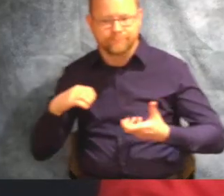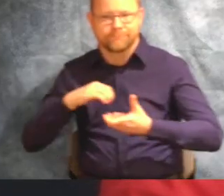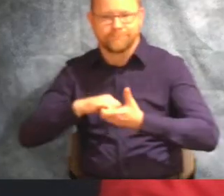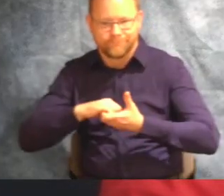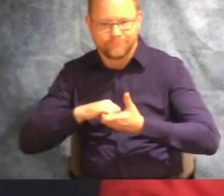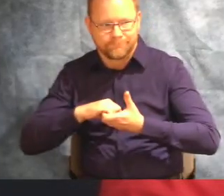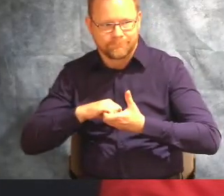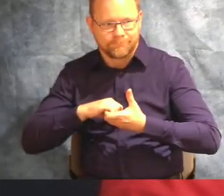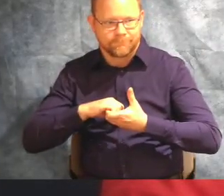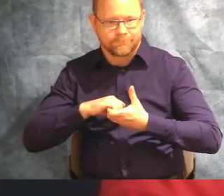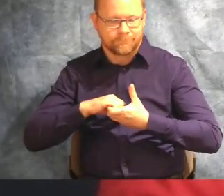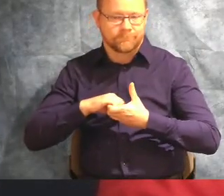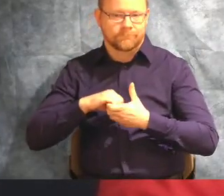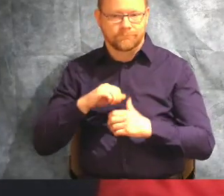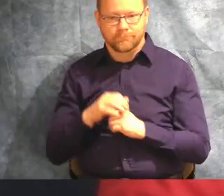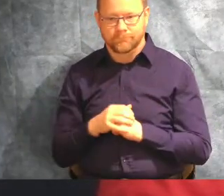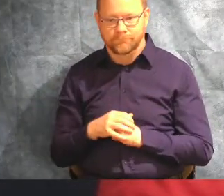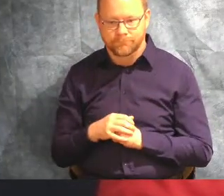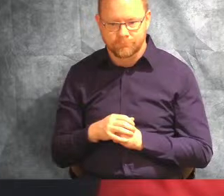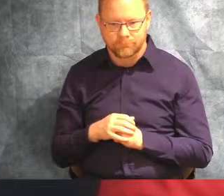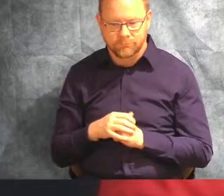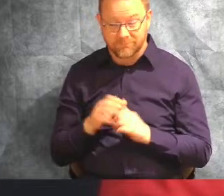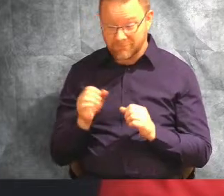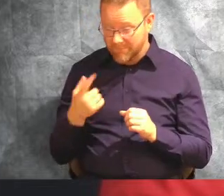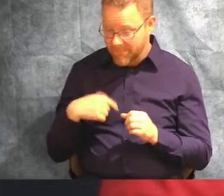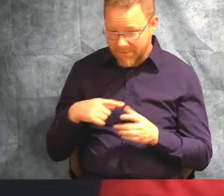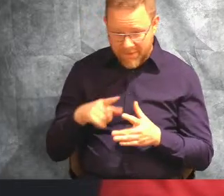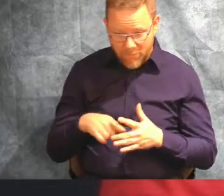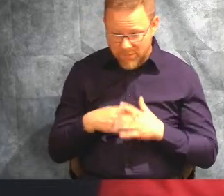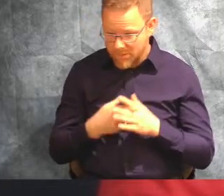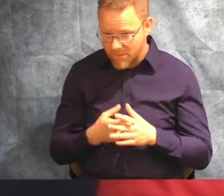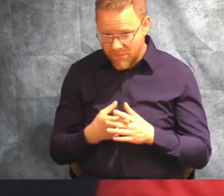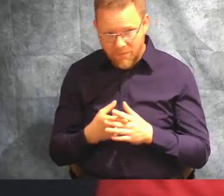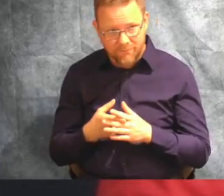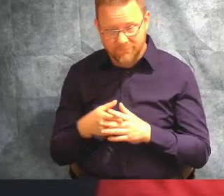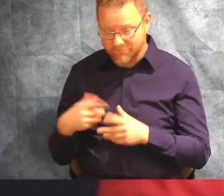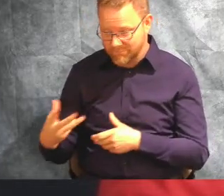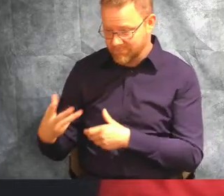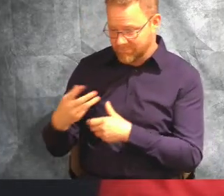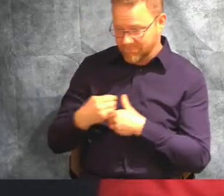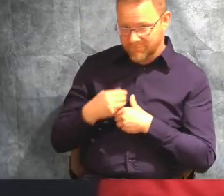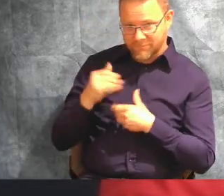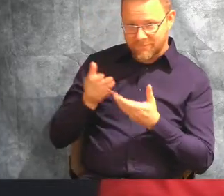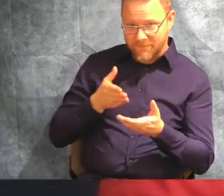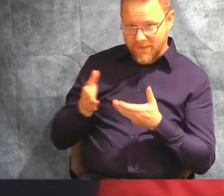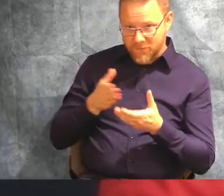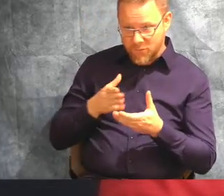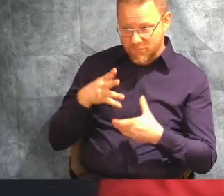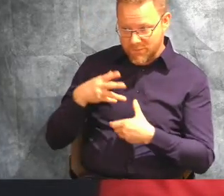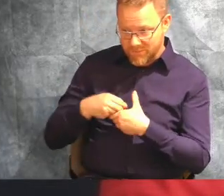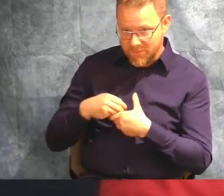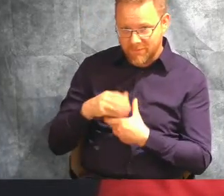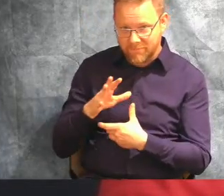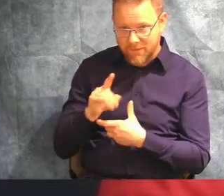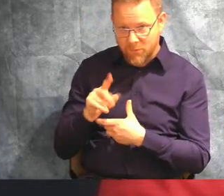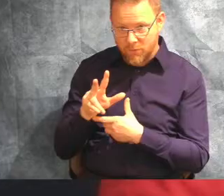seeing if we can start adding that as part of the 513Relief bus and what could be h happening. So,